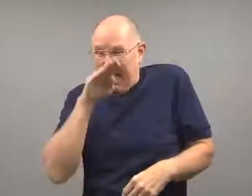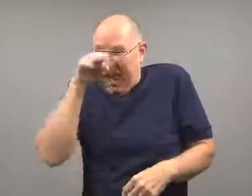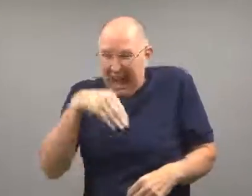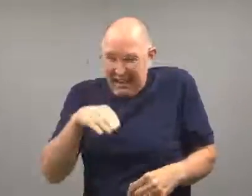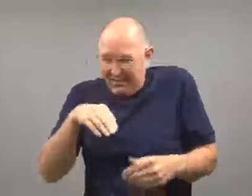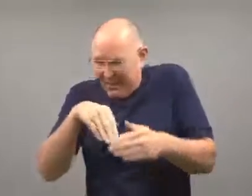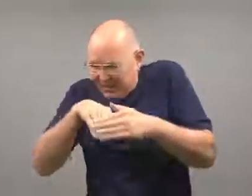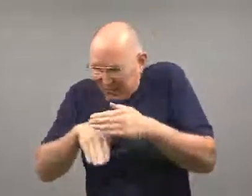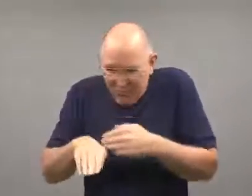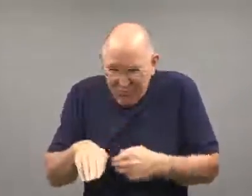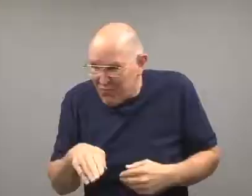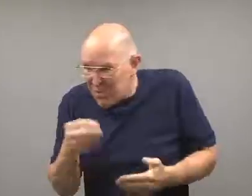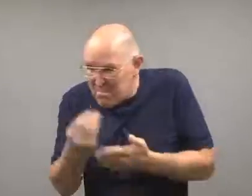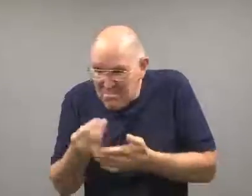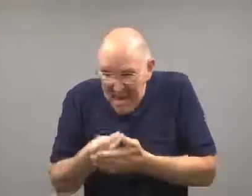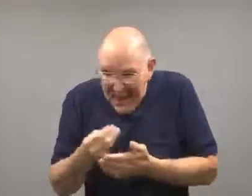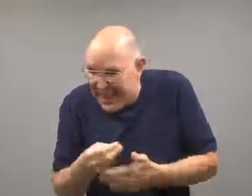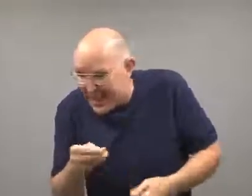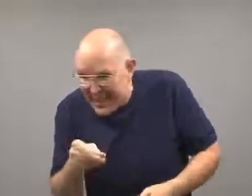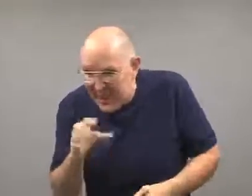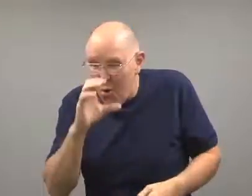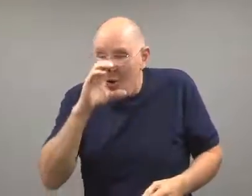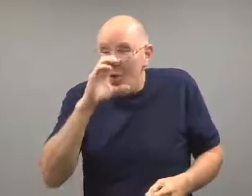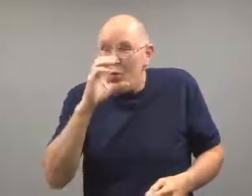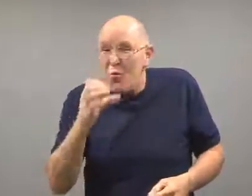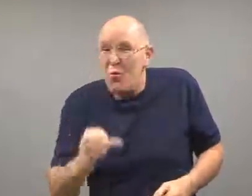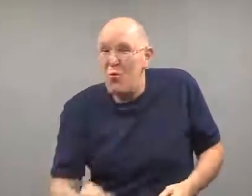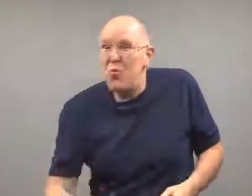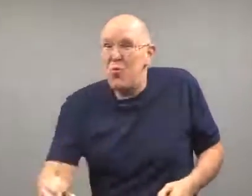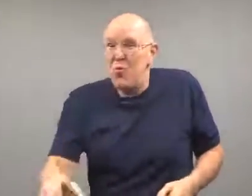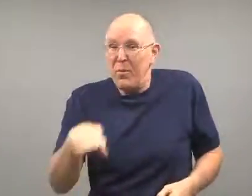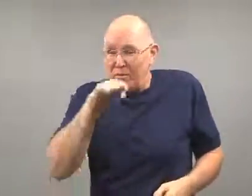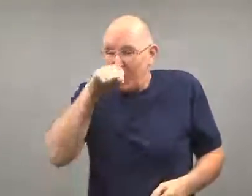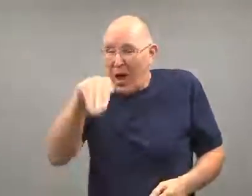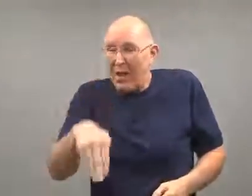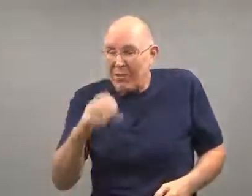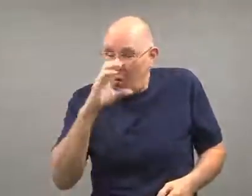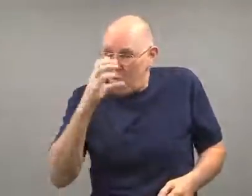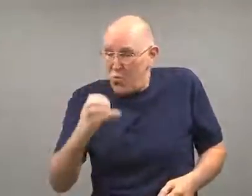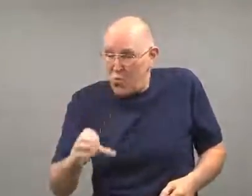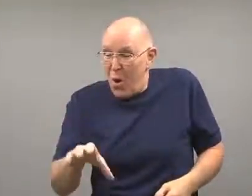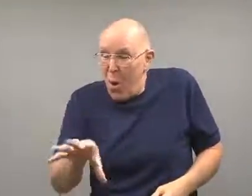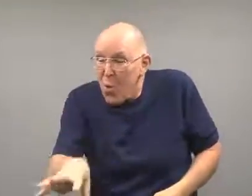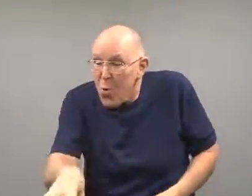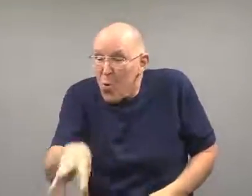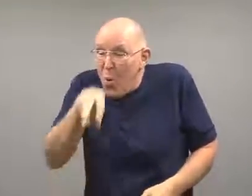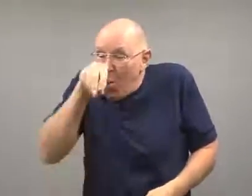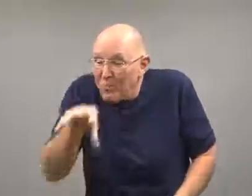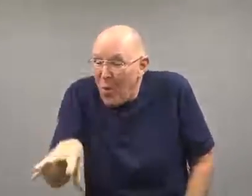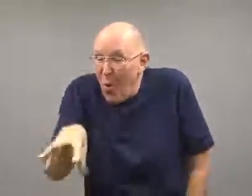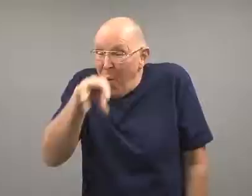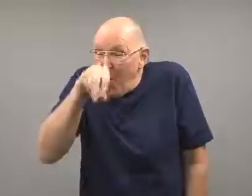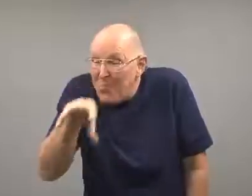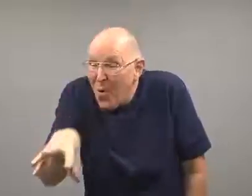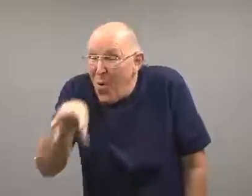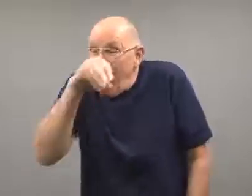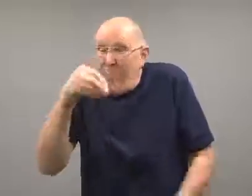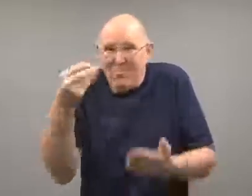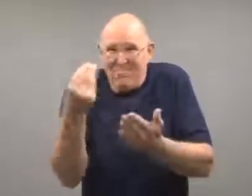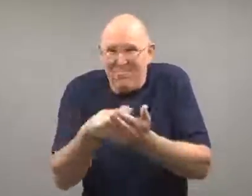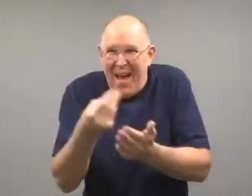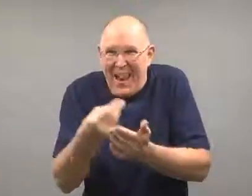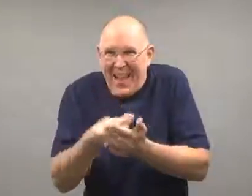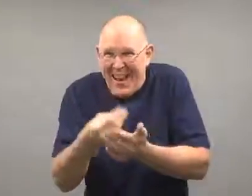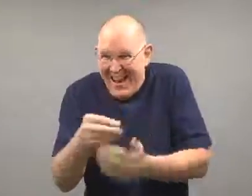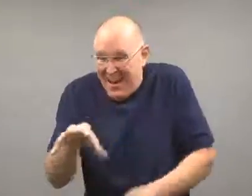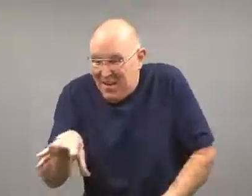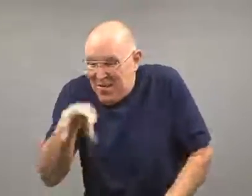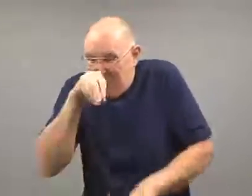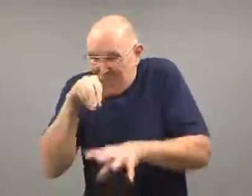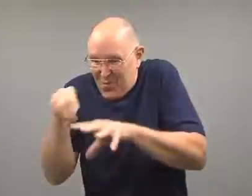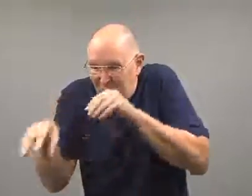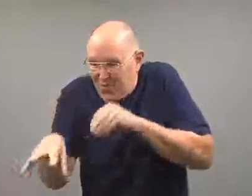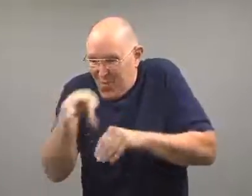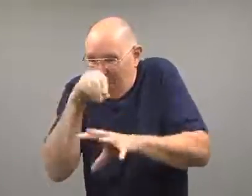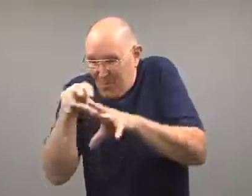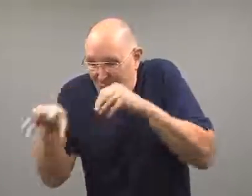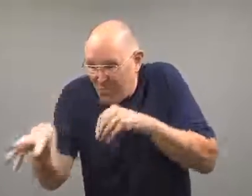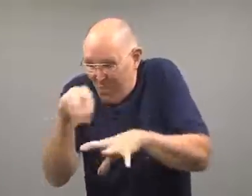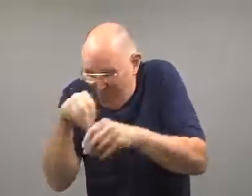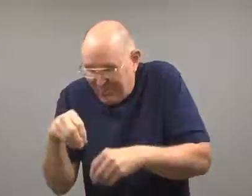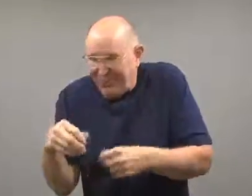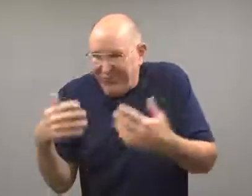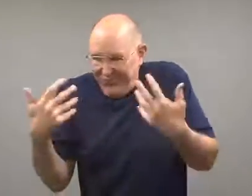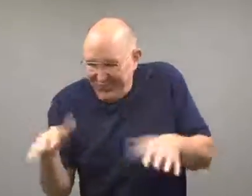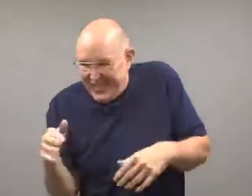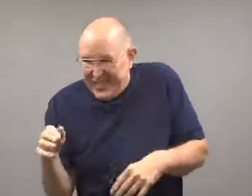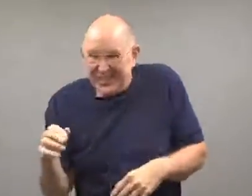It sucked up all the money with its trunk.